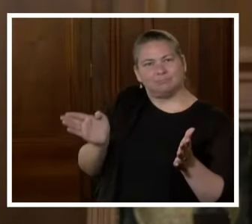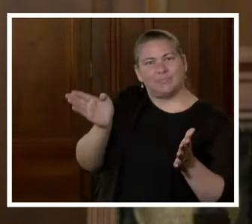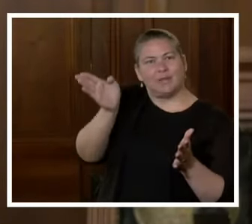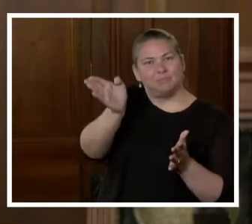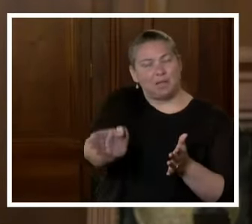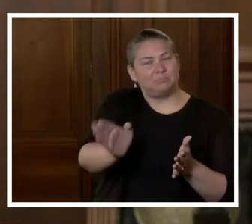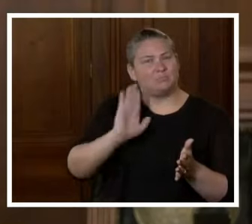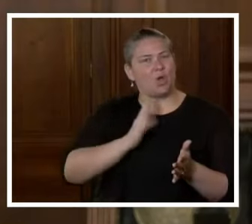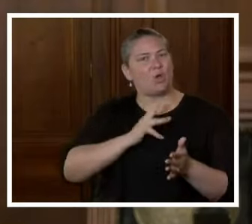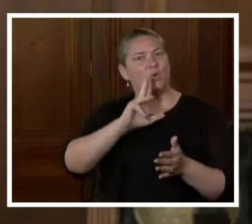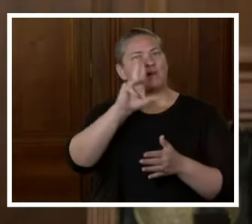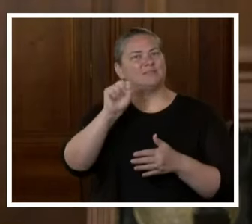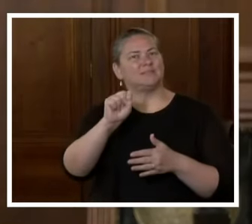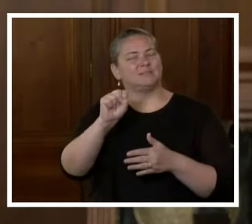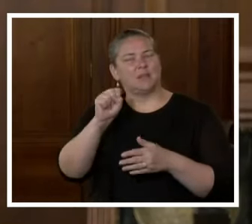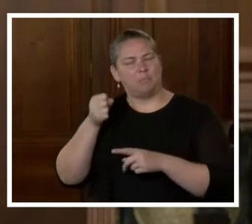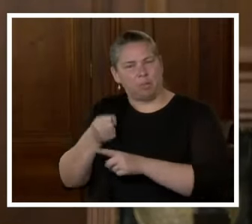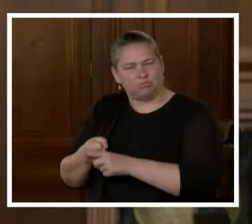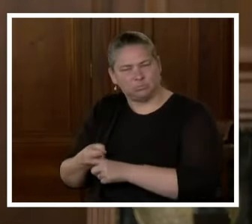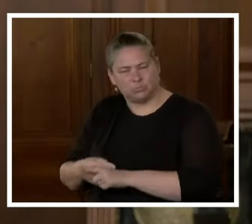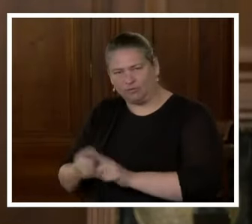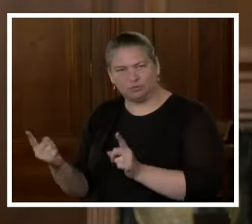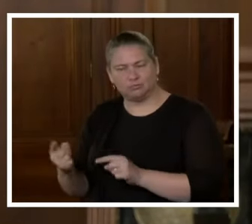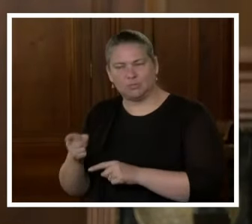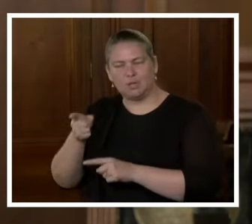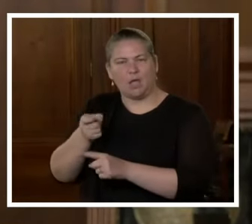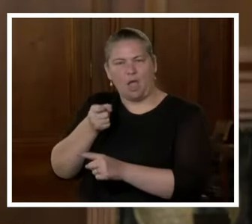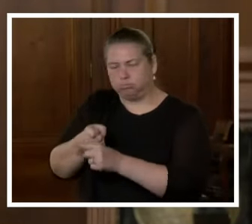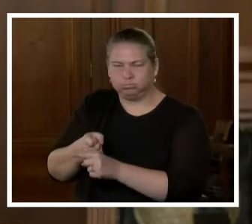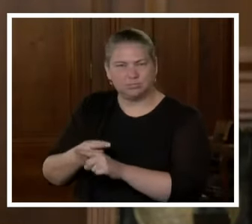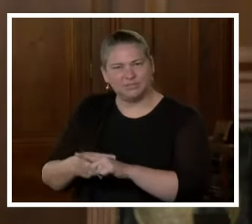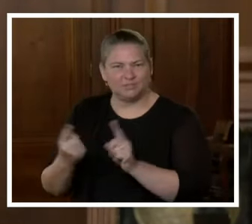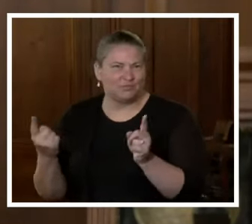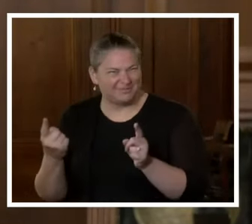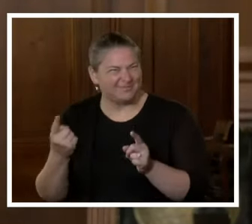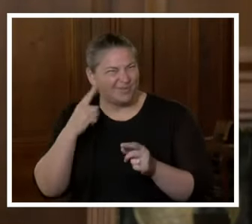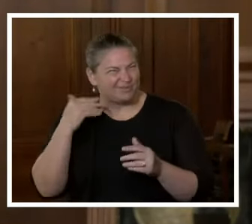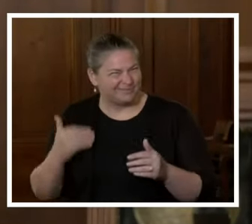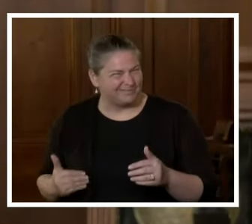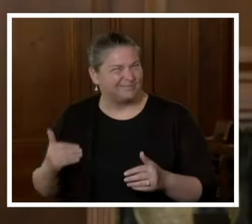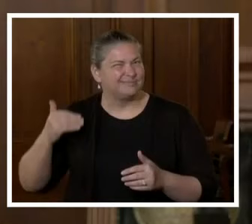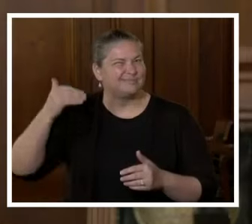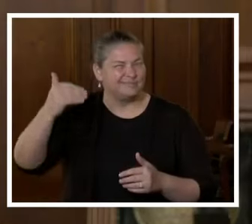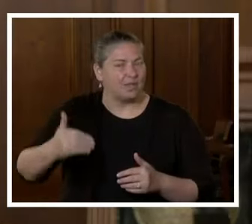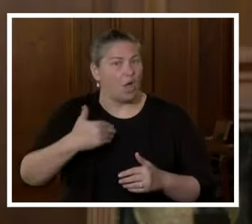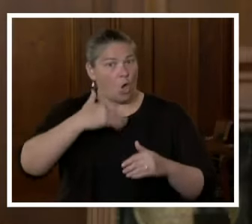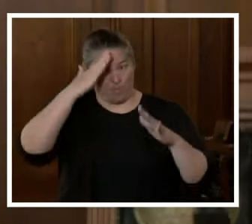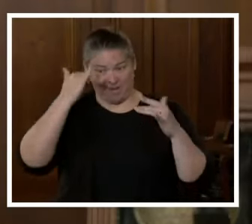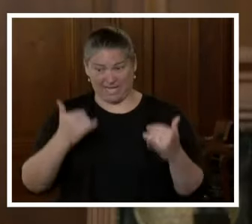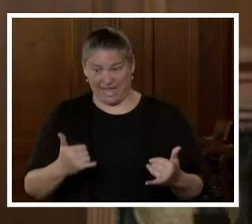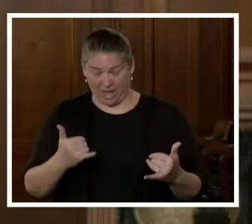LET'S HAVE DR. STACK COME UP AND ADDRESS THAT.